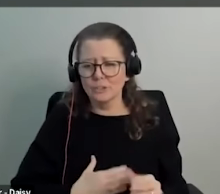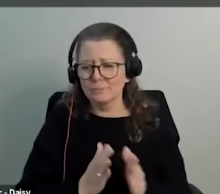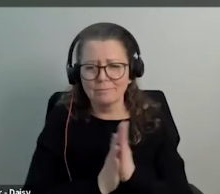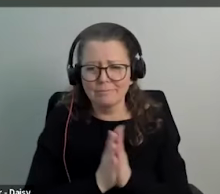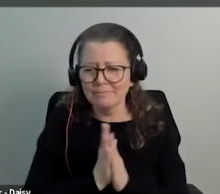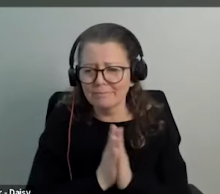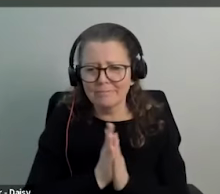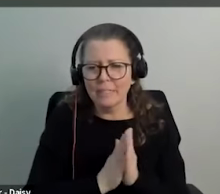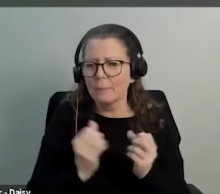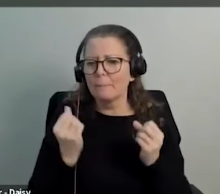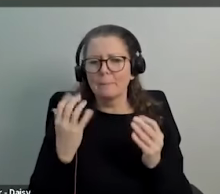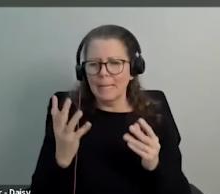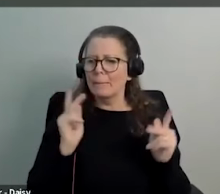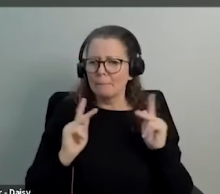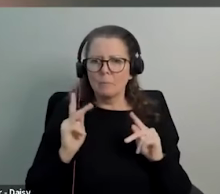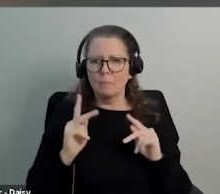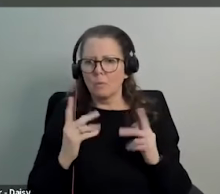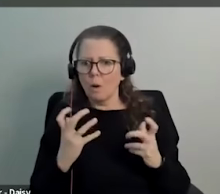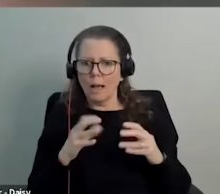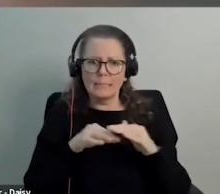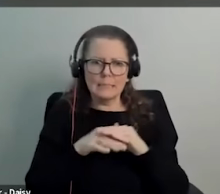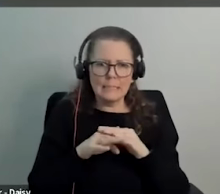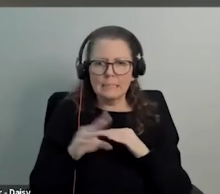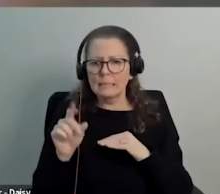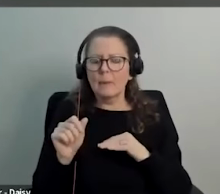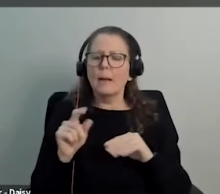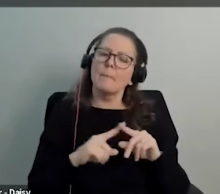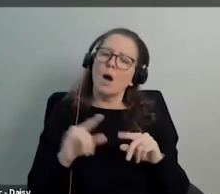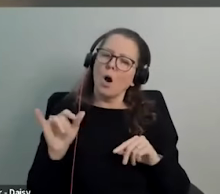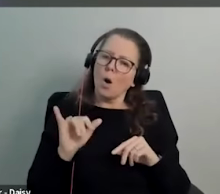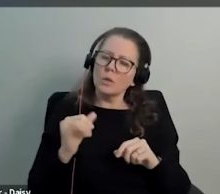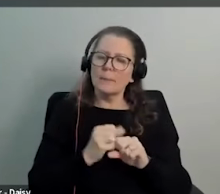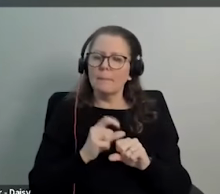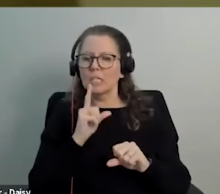about disability, inclusion and accessibility. But I think that you also have to have that middle